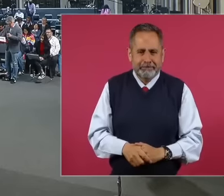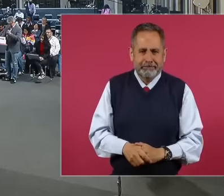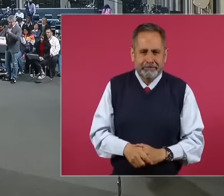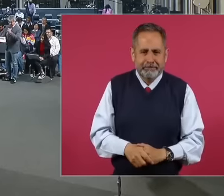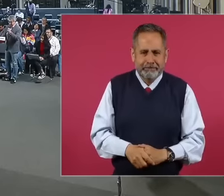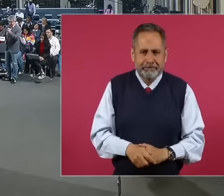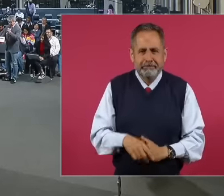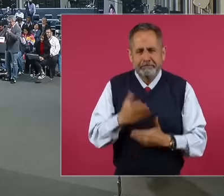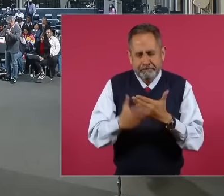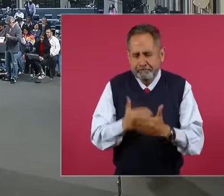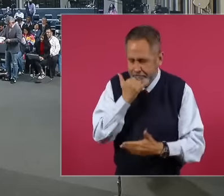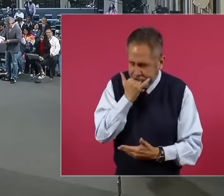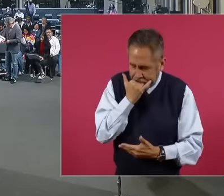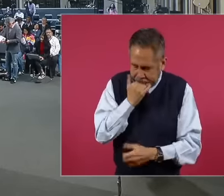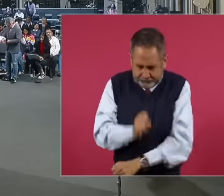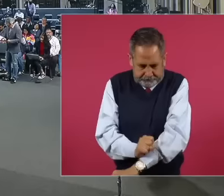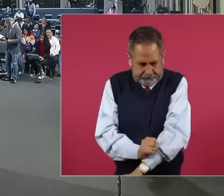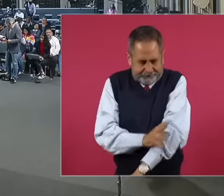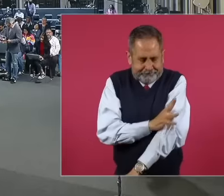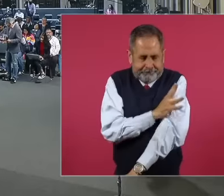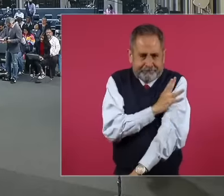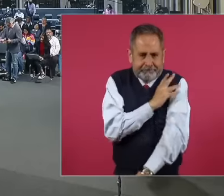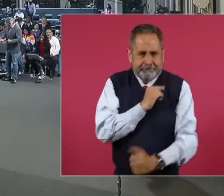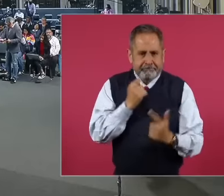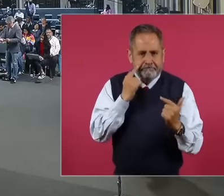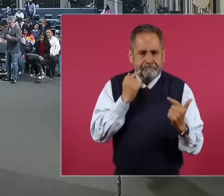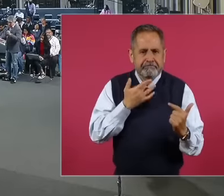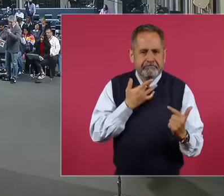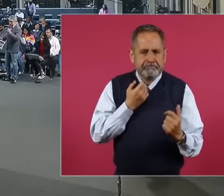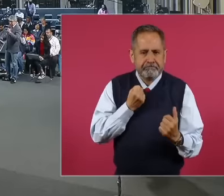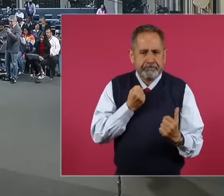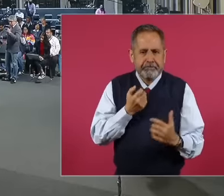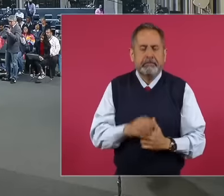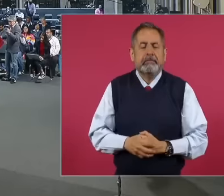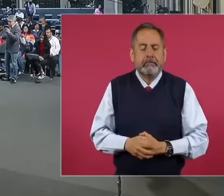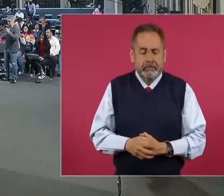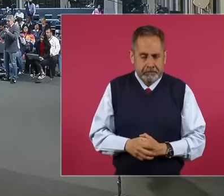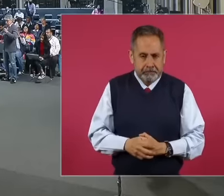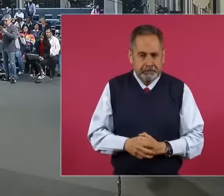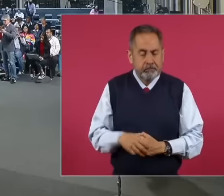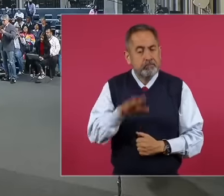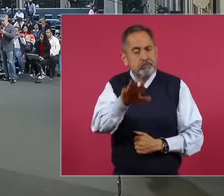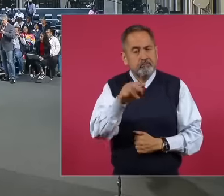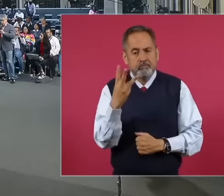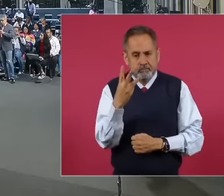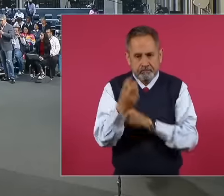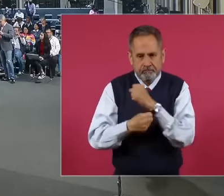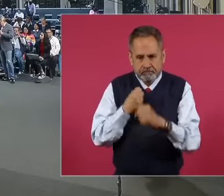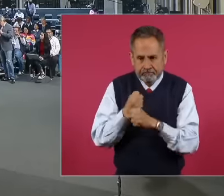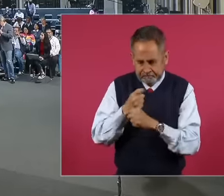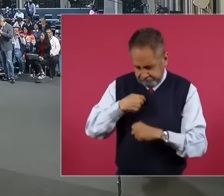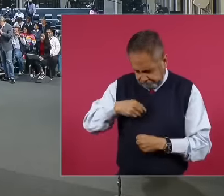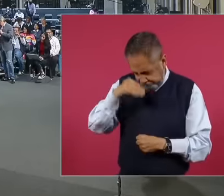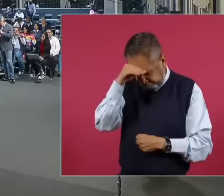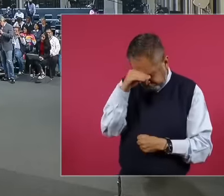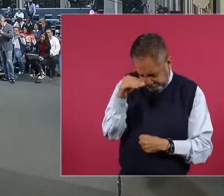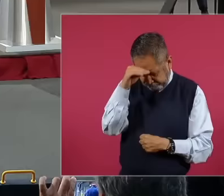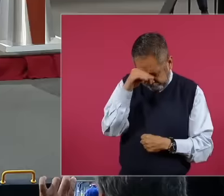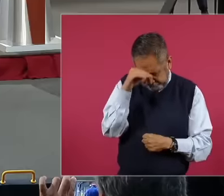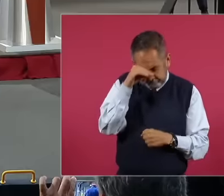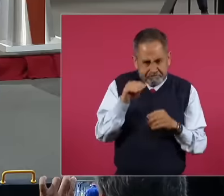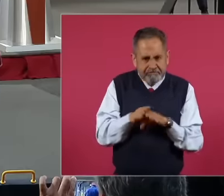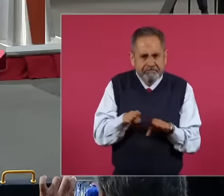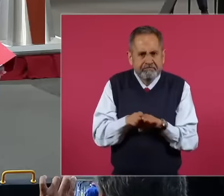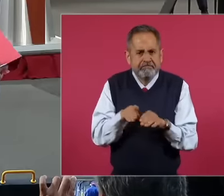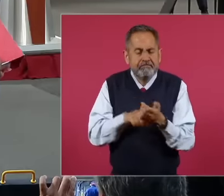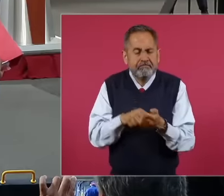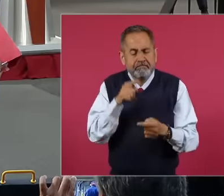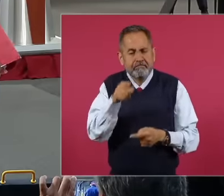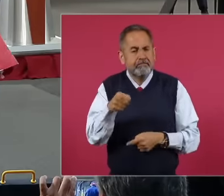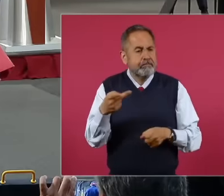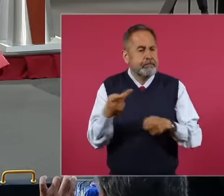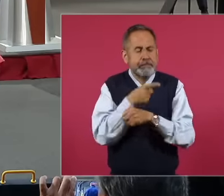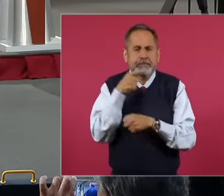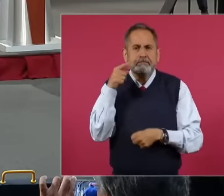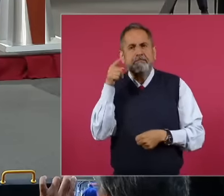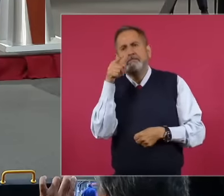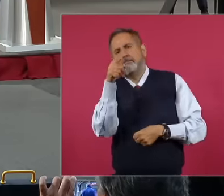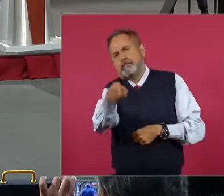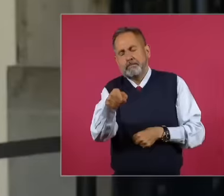Excuse the emotion. For 3 years, we were reflecting on a monumental work that took